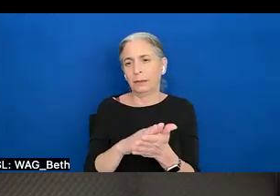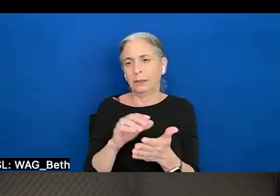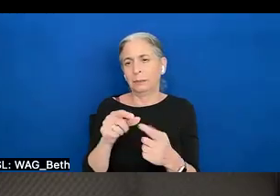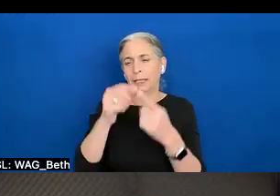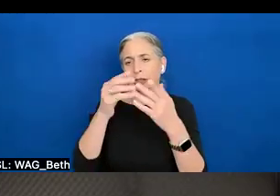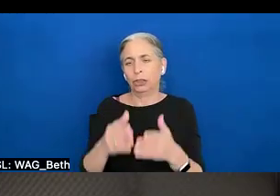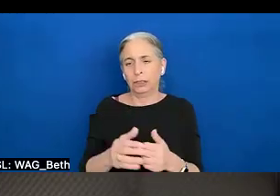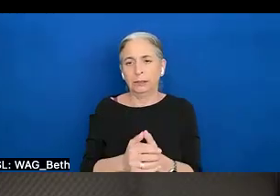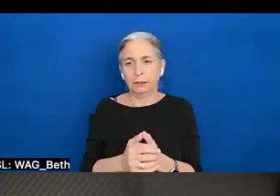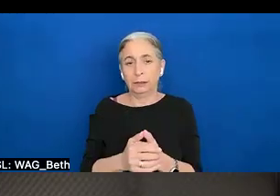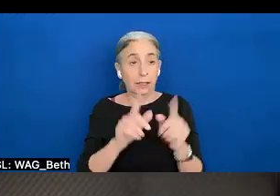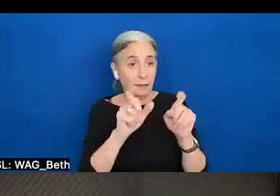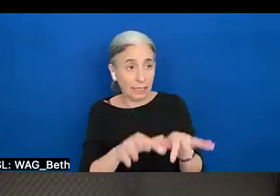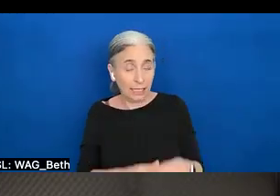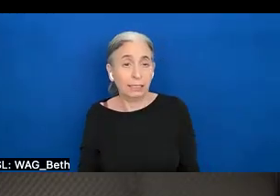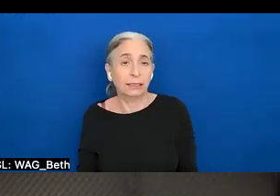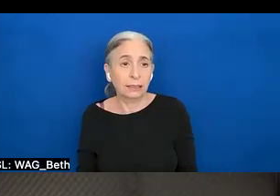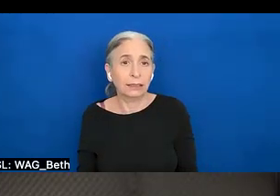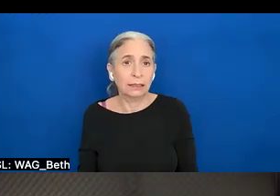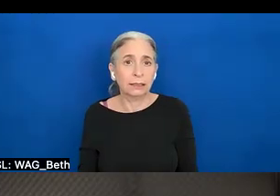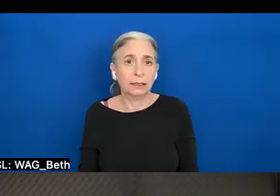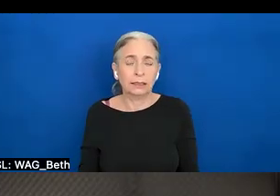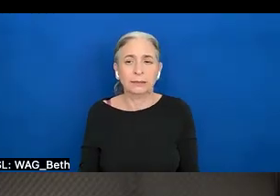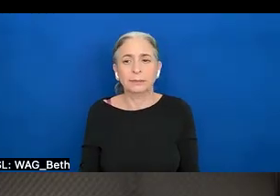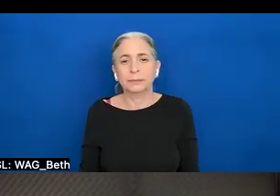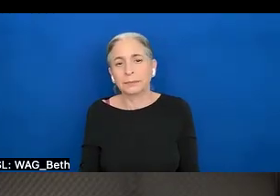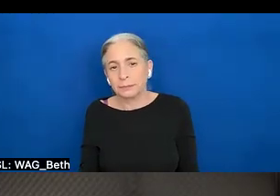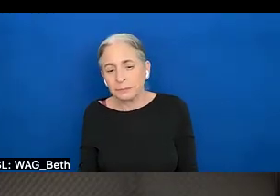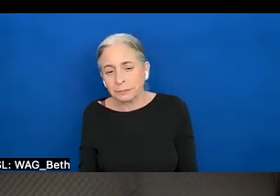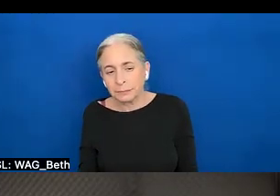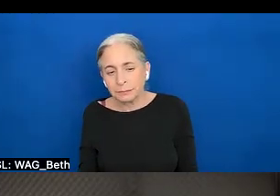the Accessible Document Specialist test?